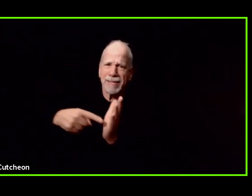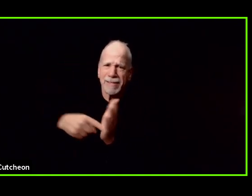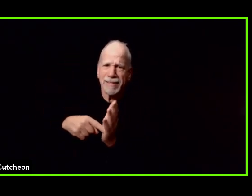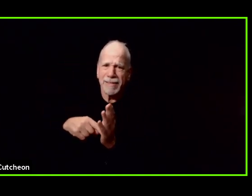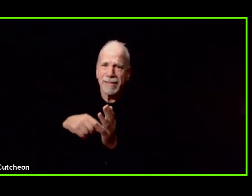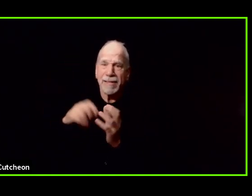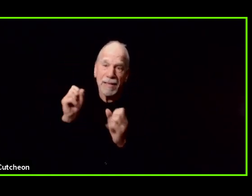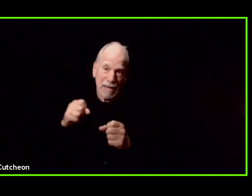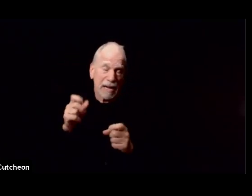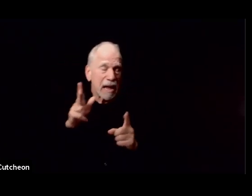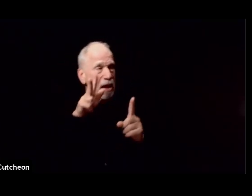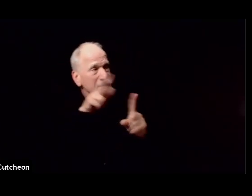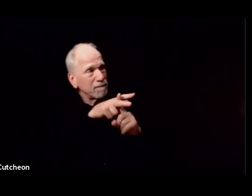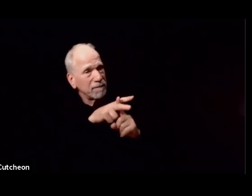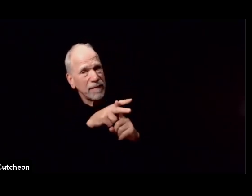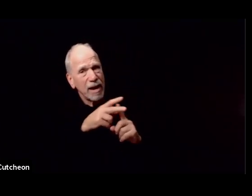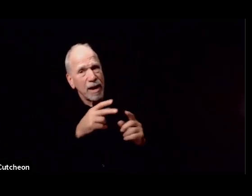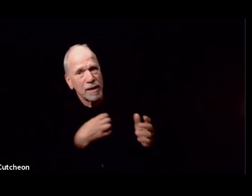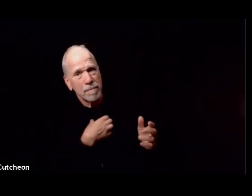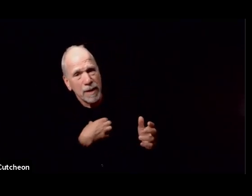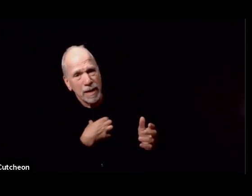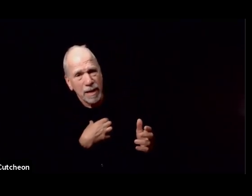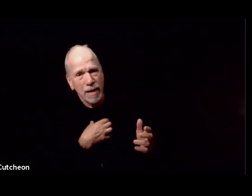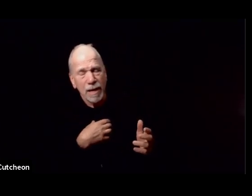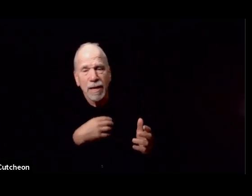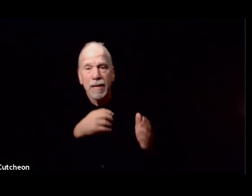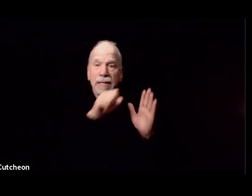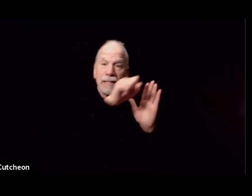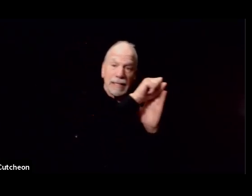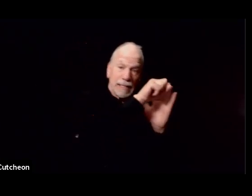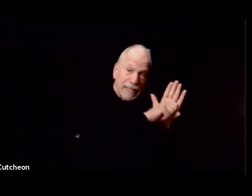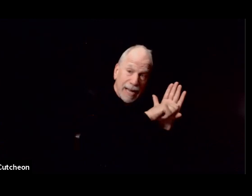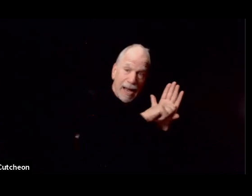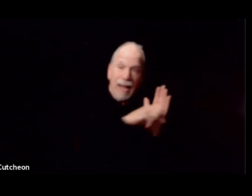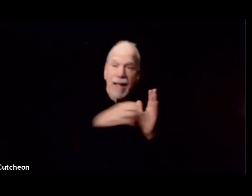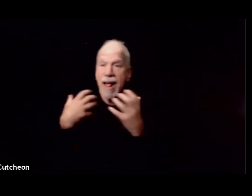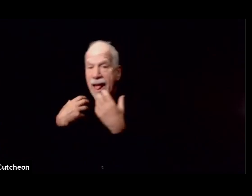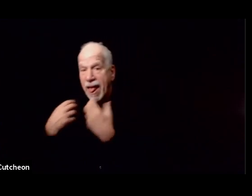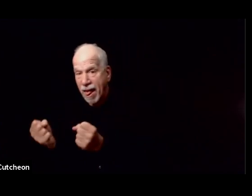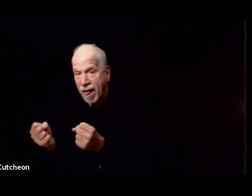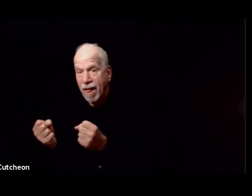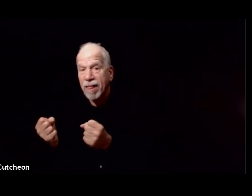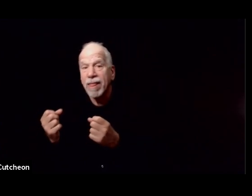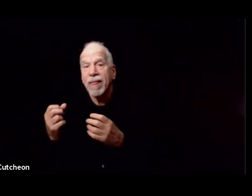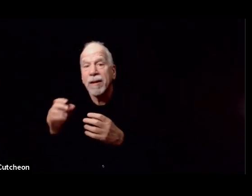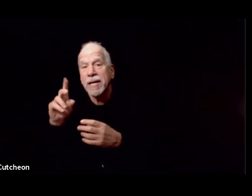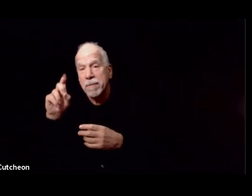health department or the state Commerce Department. So we are just going to say, I